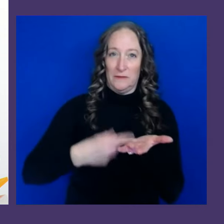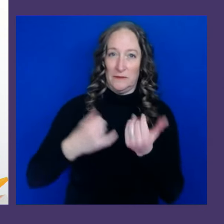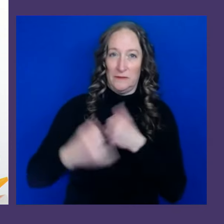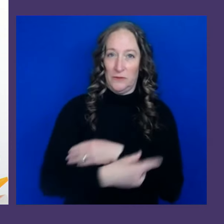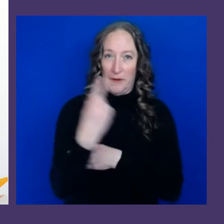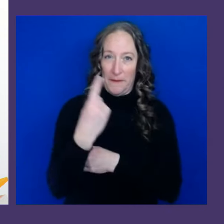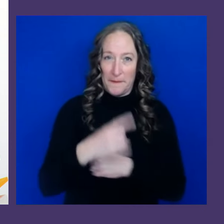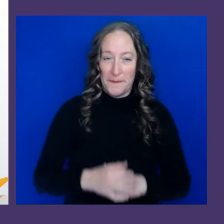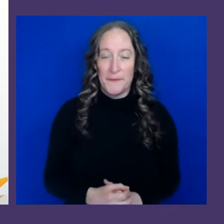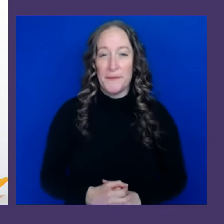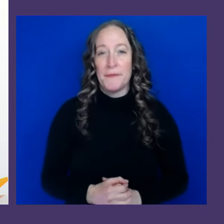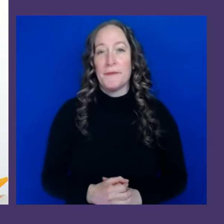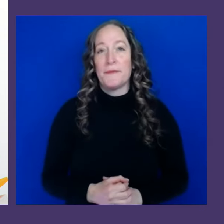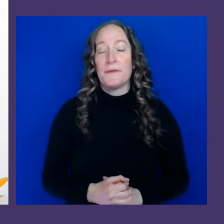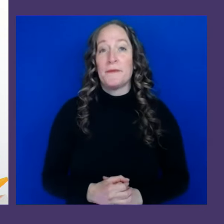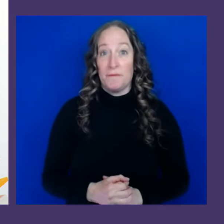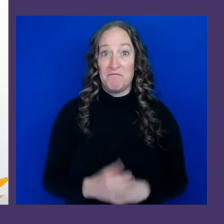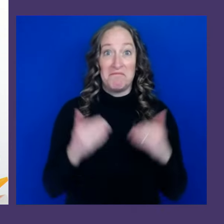Let's begin there.